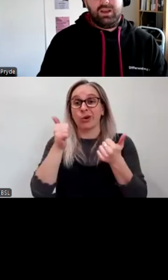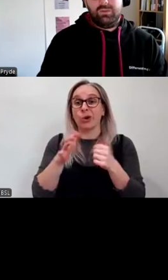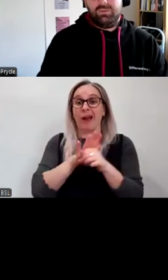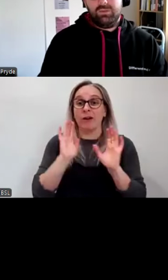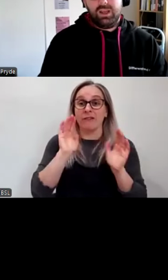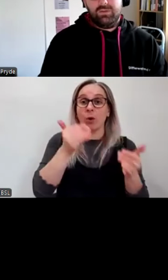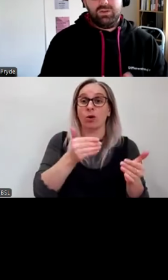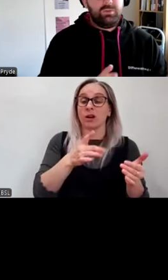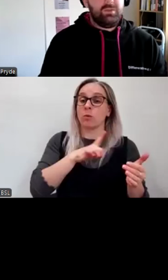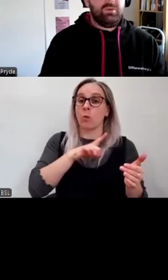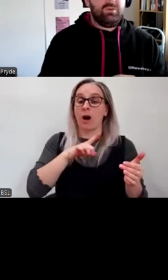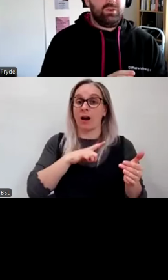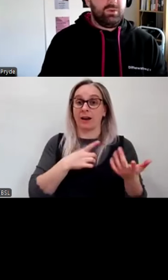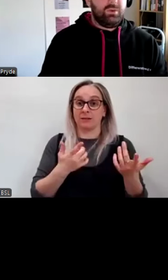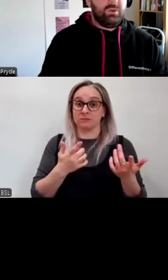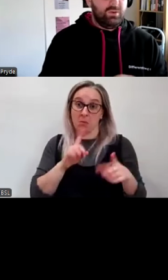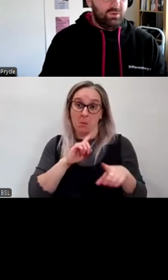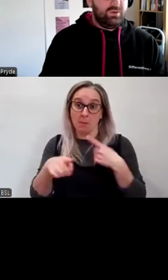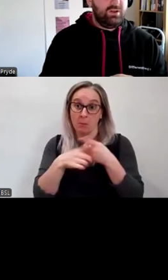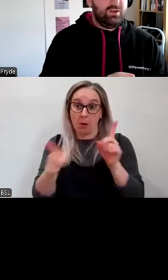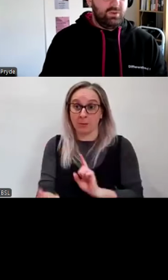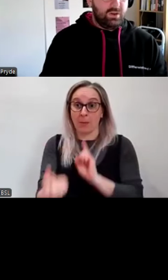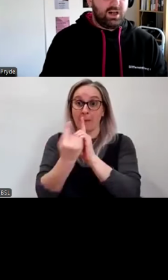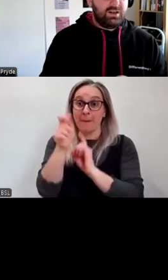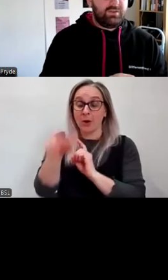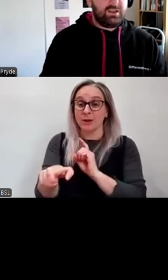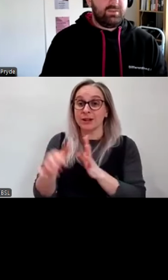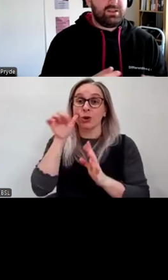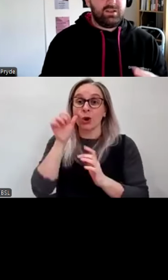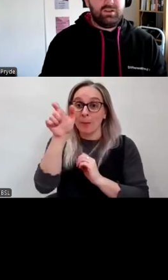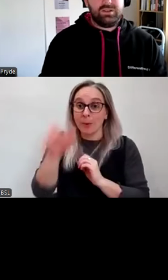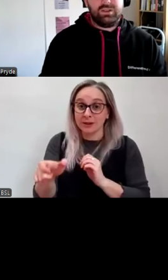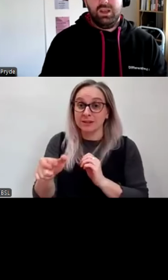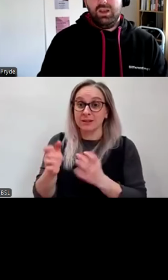that we probably either know people who are affected by sight loss,